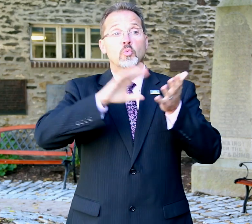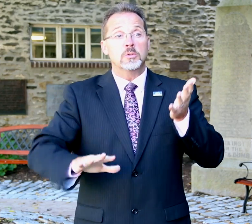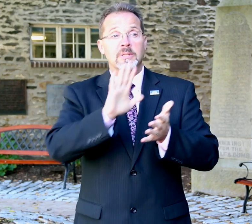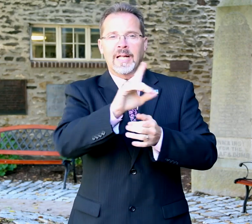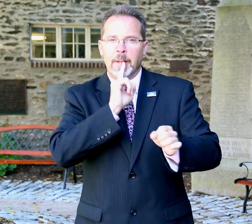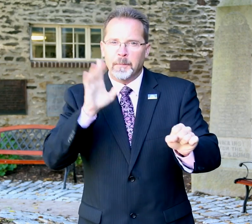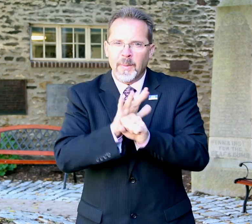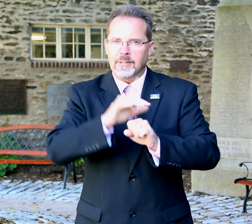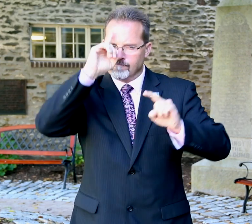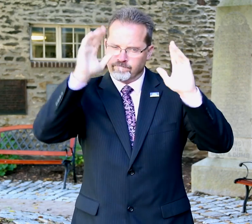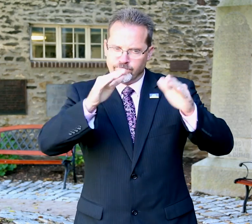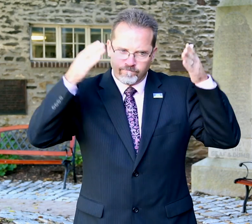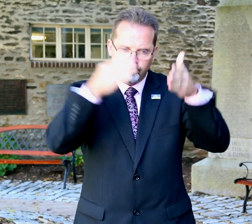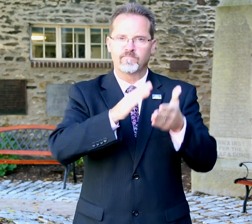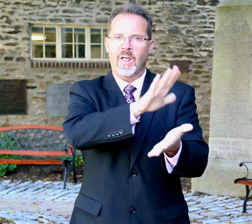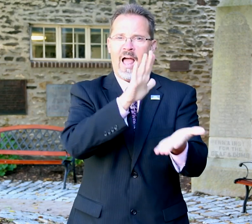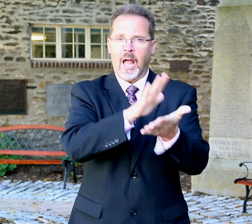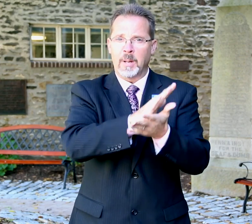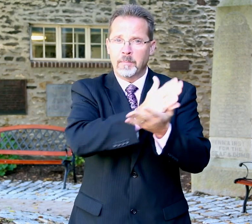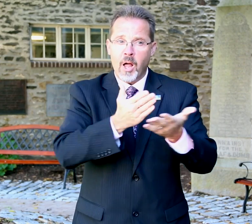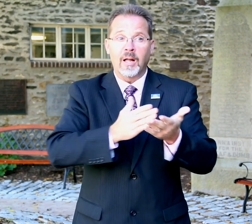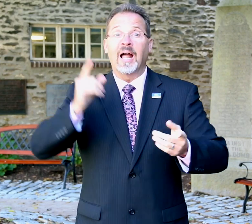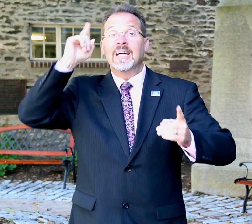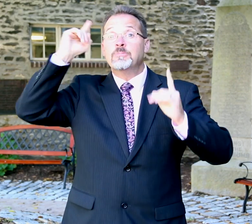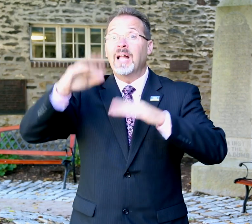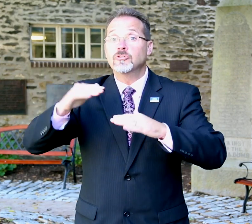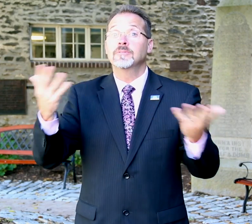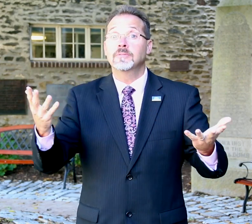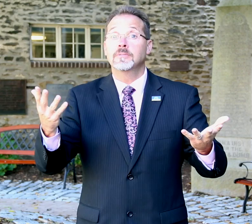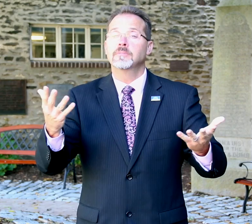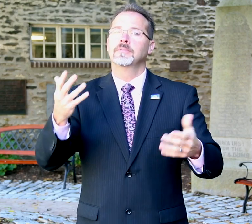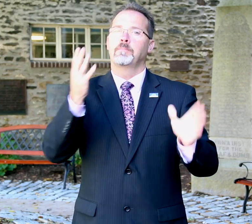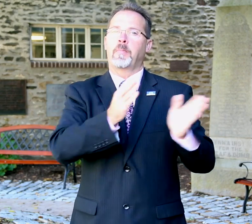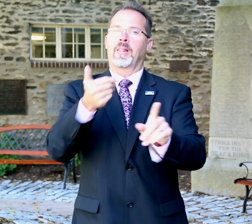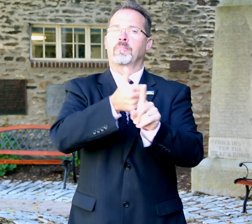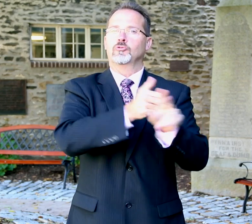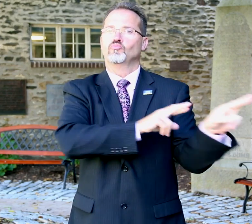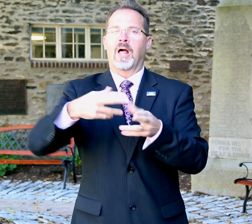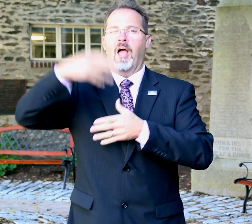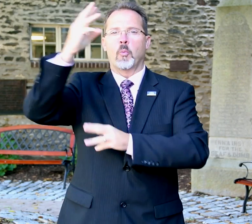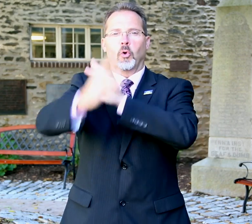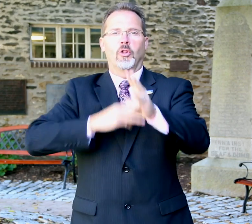Students, committed to focus on their academic part and expectations to plan for themselves to be in the outside world.